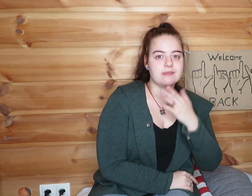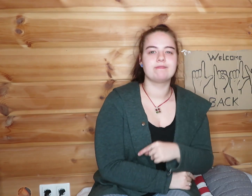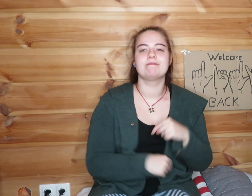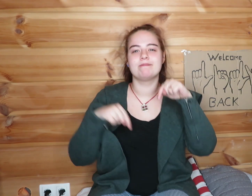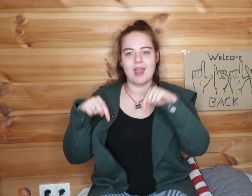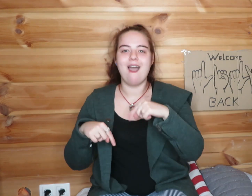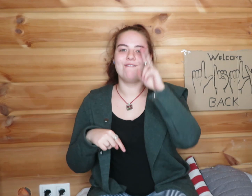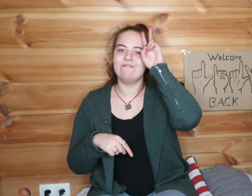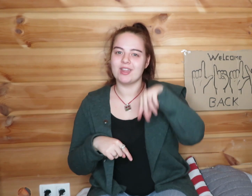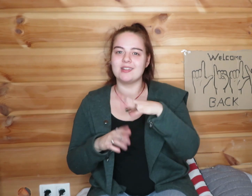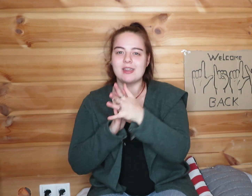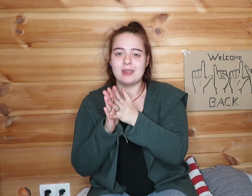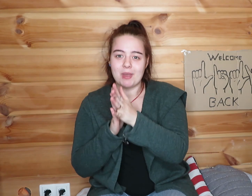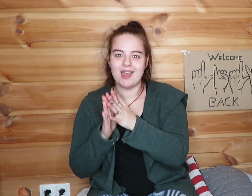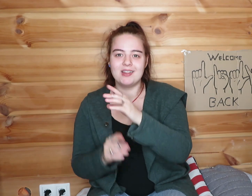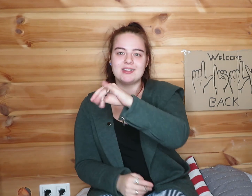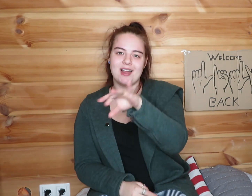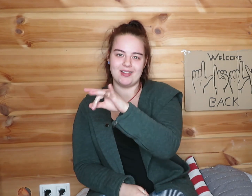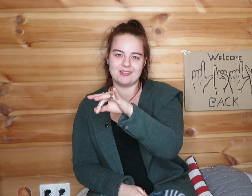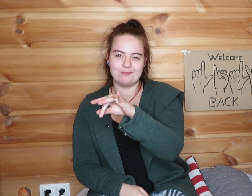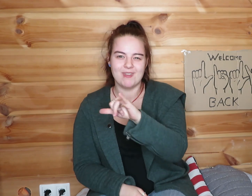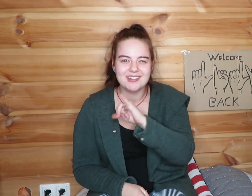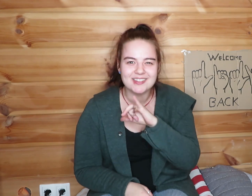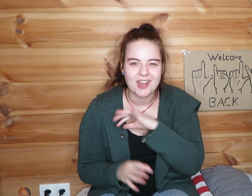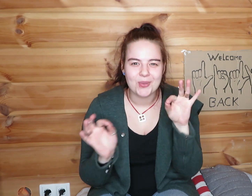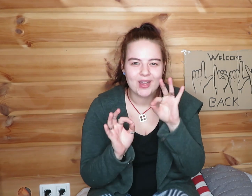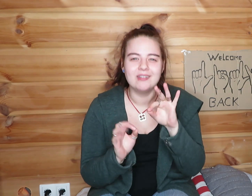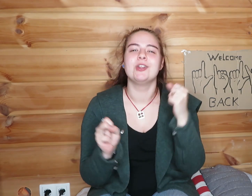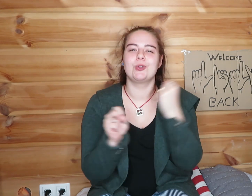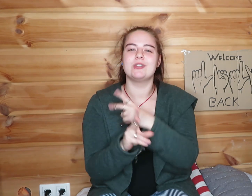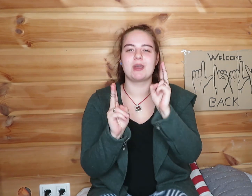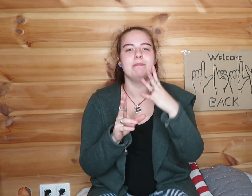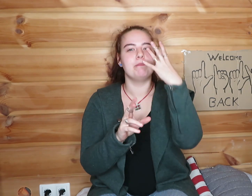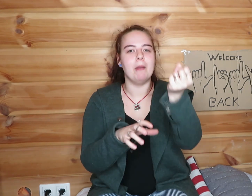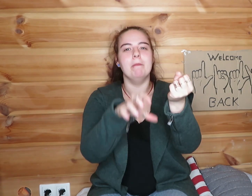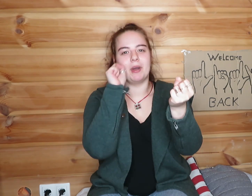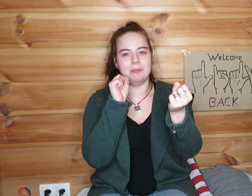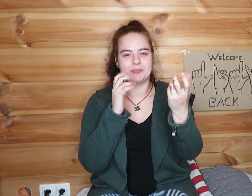In Vienna you would sign it like sprinkling salt. Interesting, isn´t it? Despite that we understand each other.